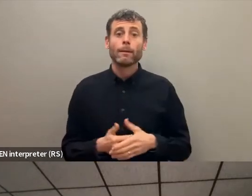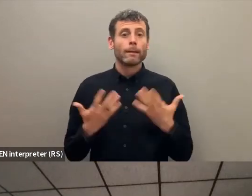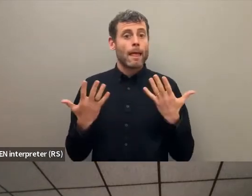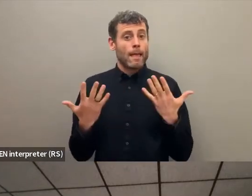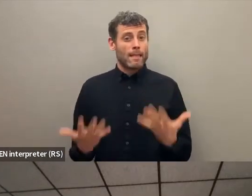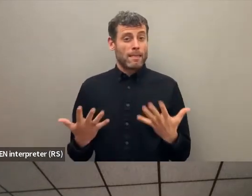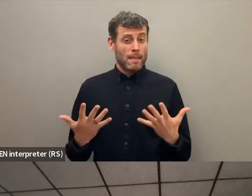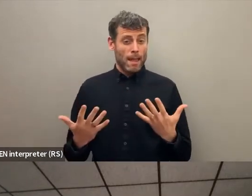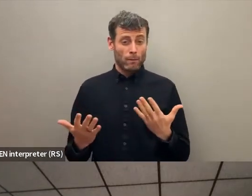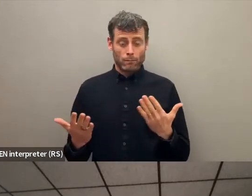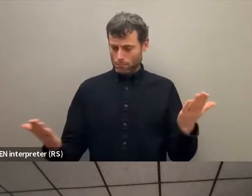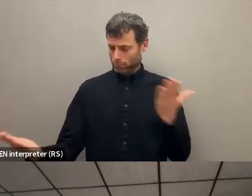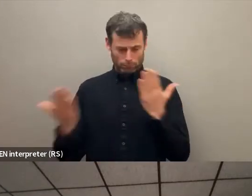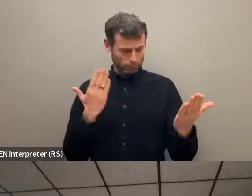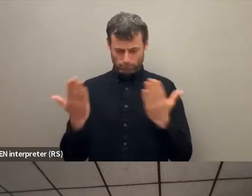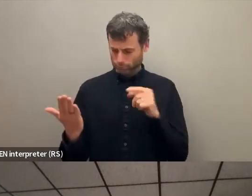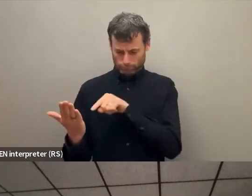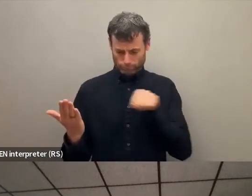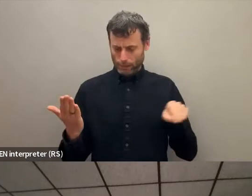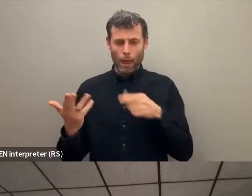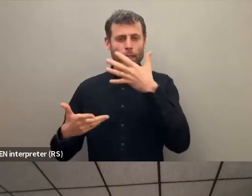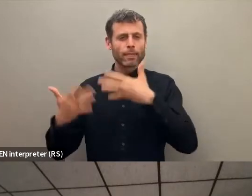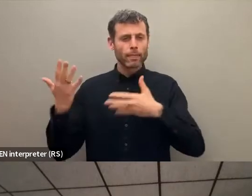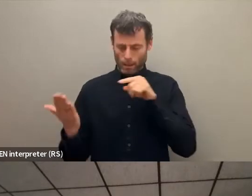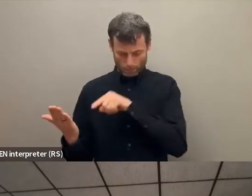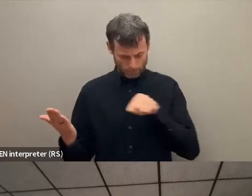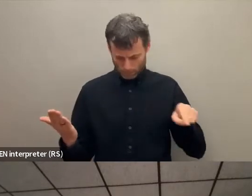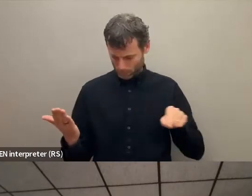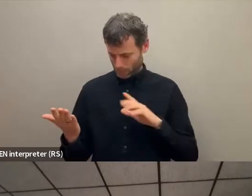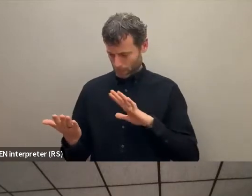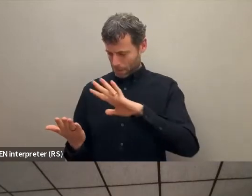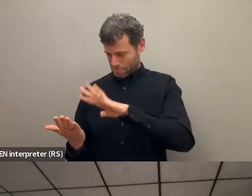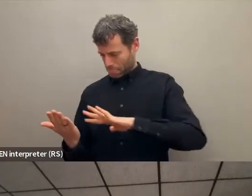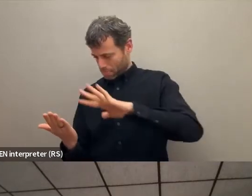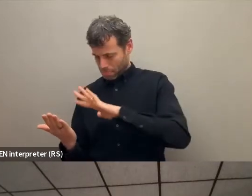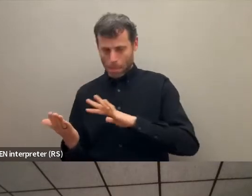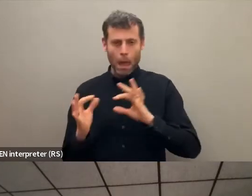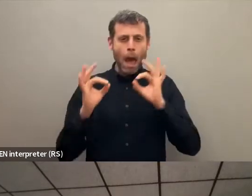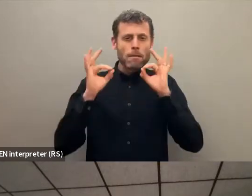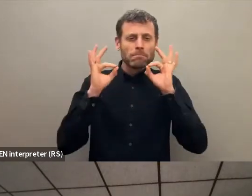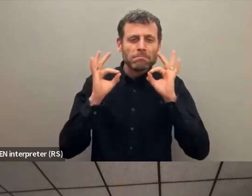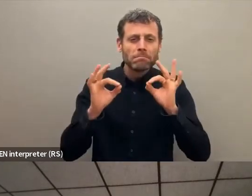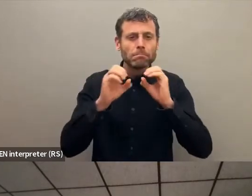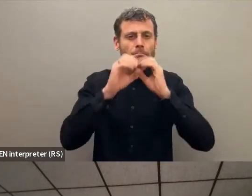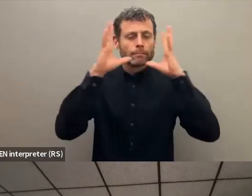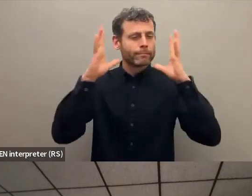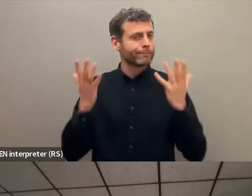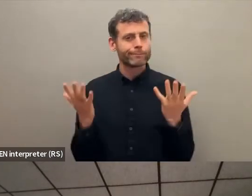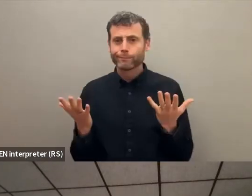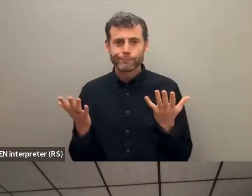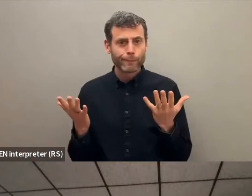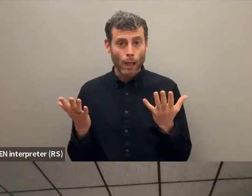Mohammed Ali Loutfy: enumerators often are not trained and thus relevant data are less likely to be collected.